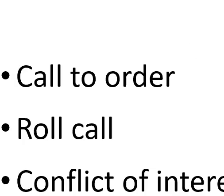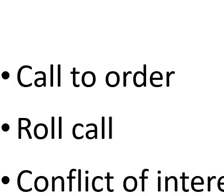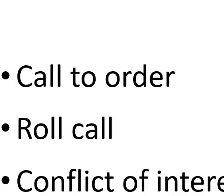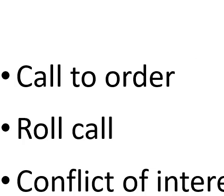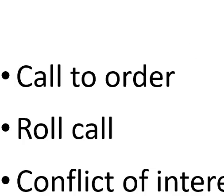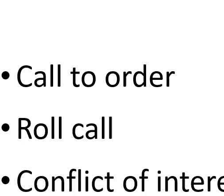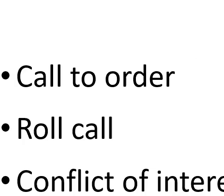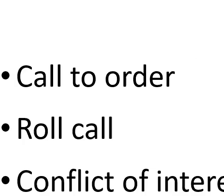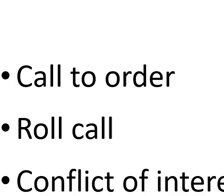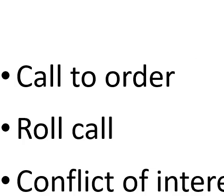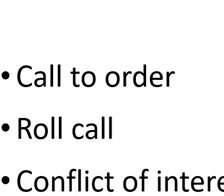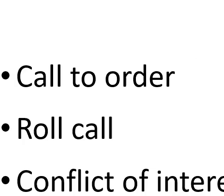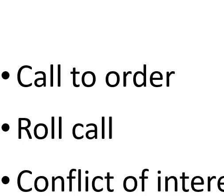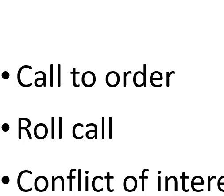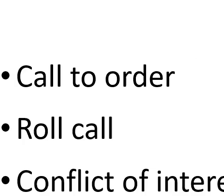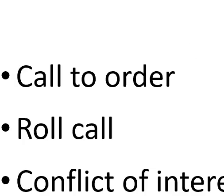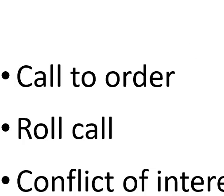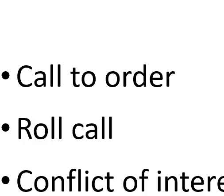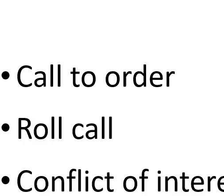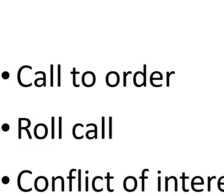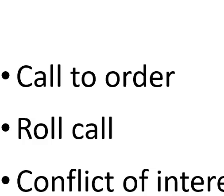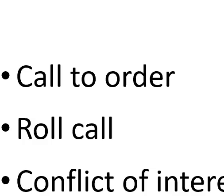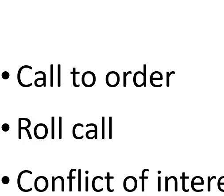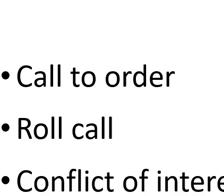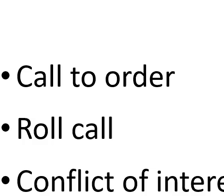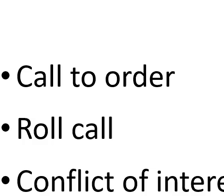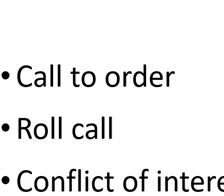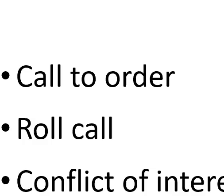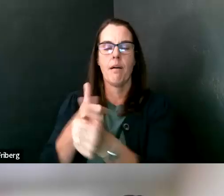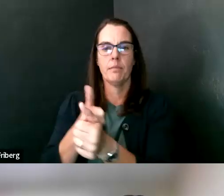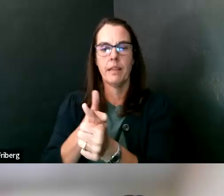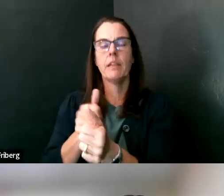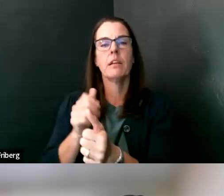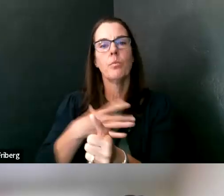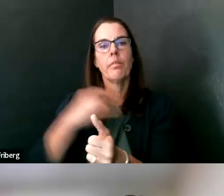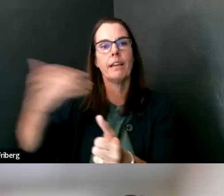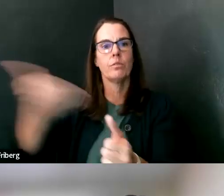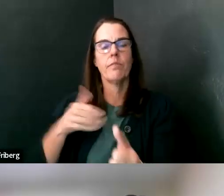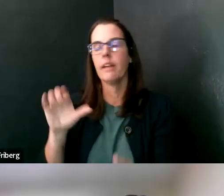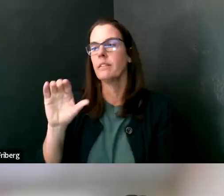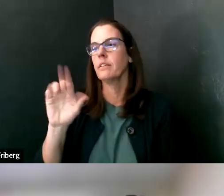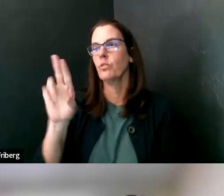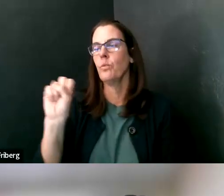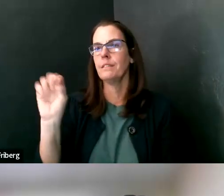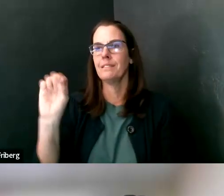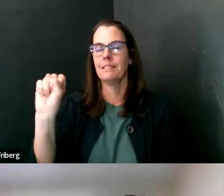today and hear from a program update, we would like to invite US Senator Ron Wyden and staff